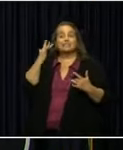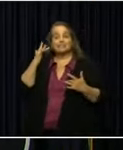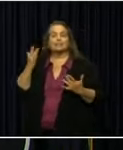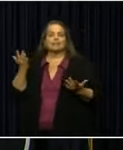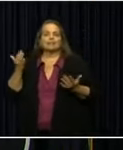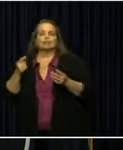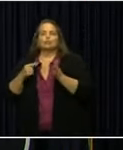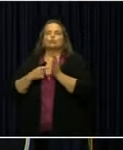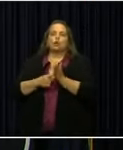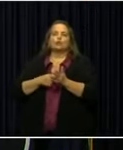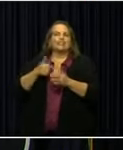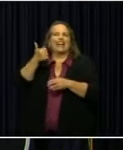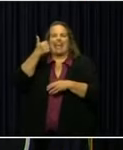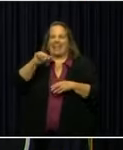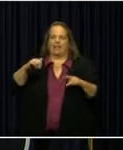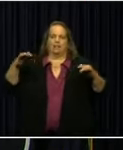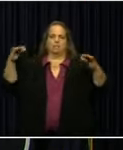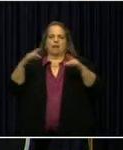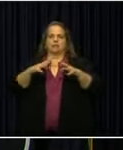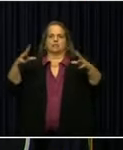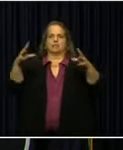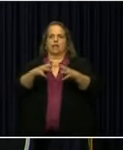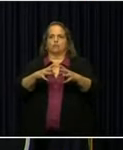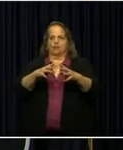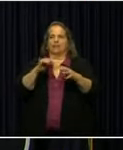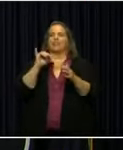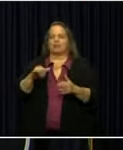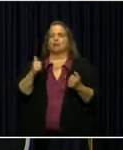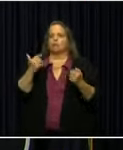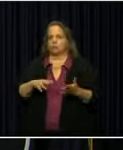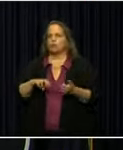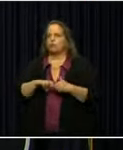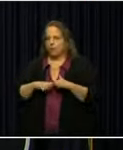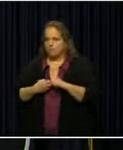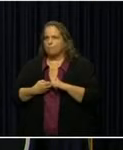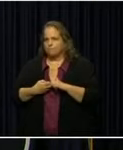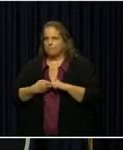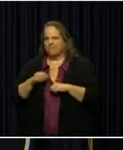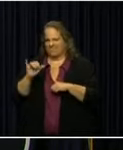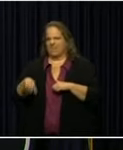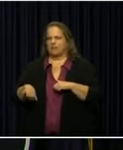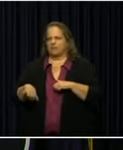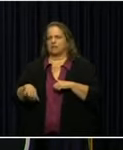SOMETHING CRITICALLY IMPORTANT, AND I THINK A NUMBER OF DOLLARS FROM THE CARES ACT THAT WE'RE